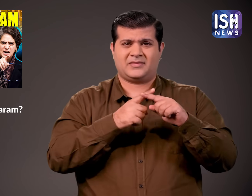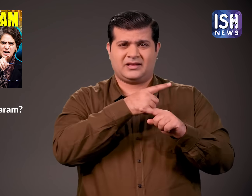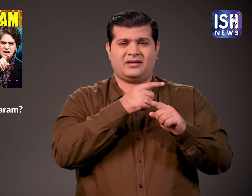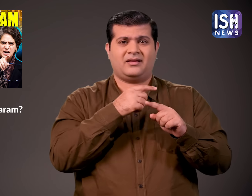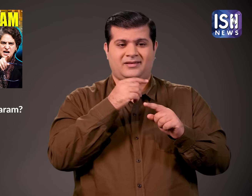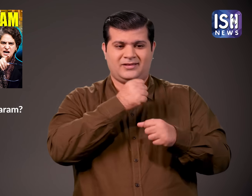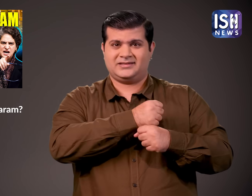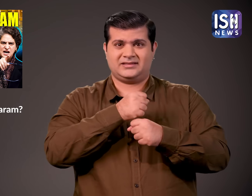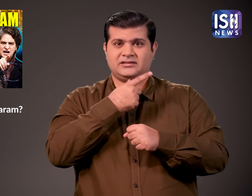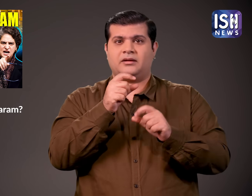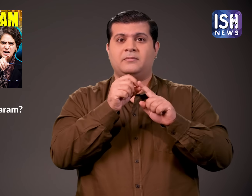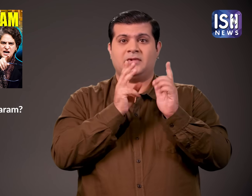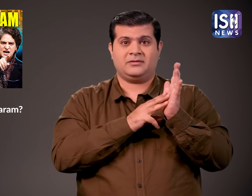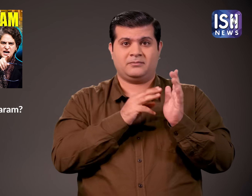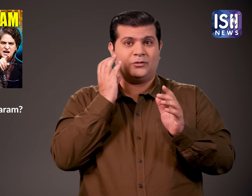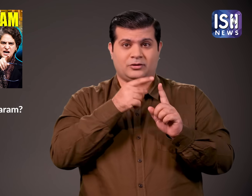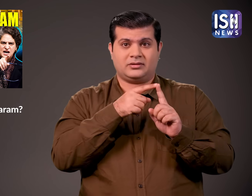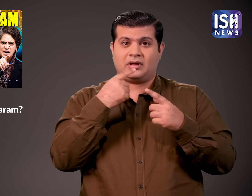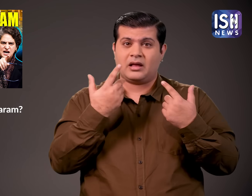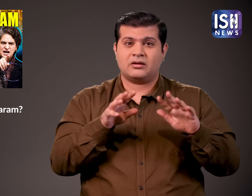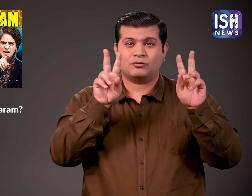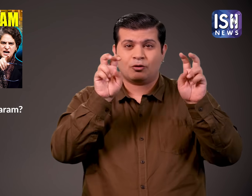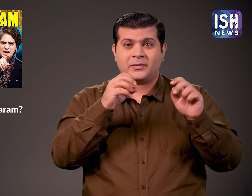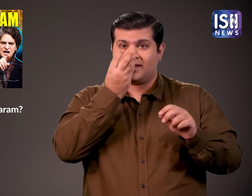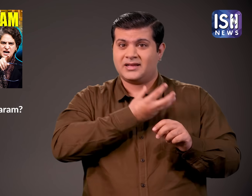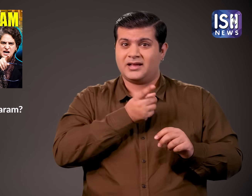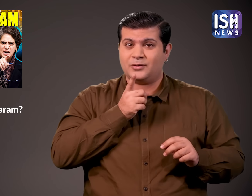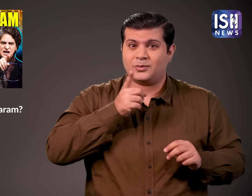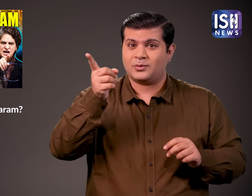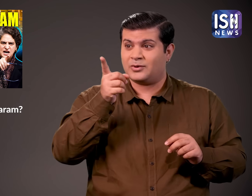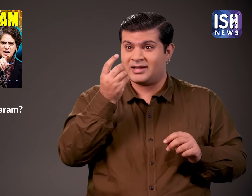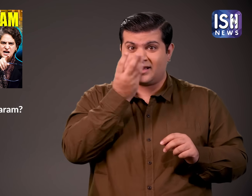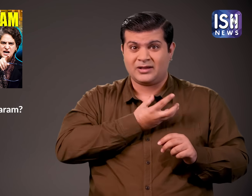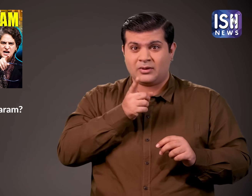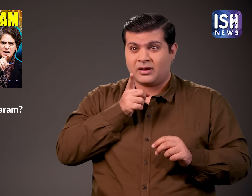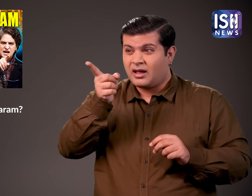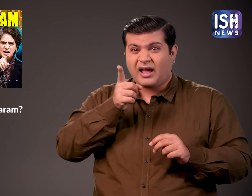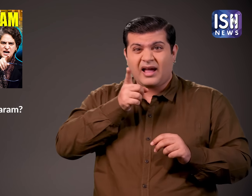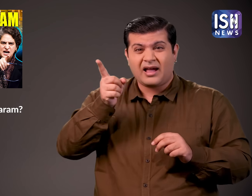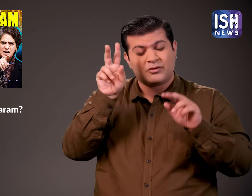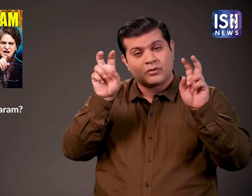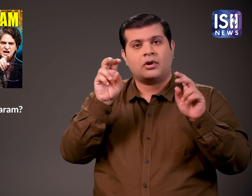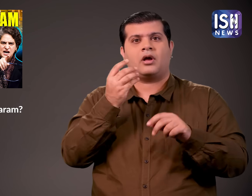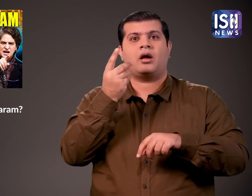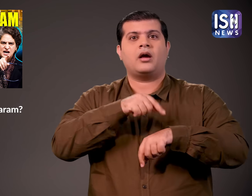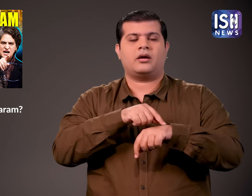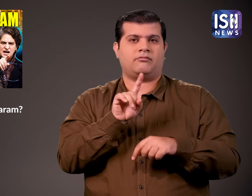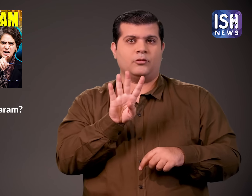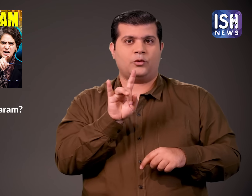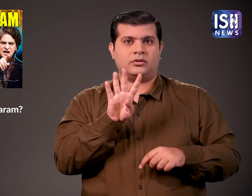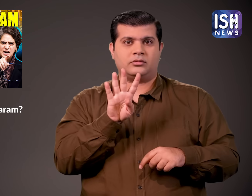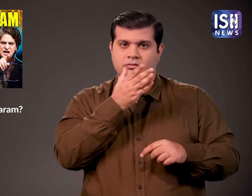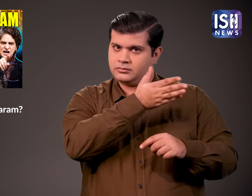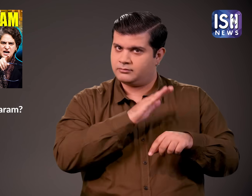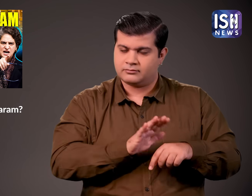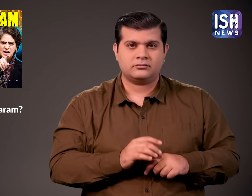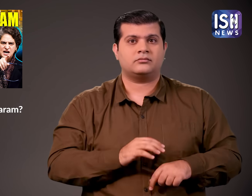Gaurav Gogoi further said that PM Modi mentioned Nehru ji’s name 14 times and